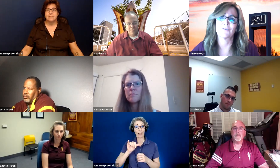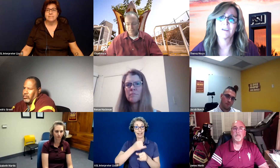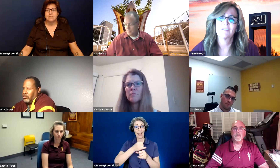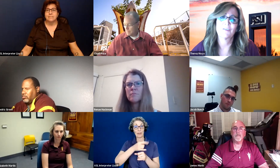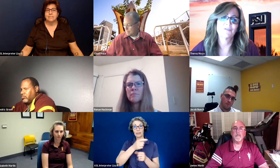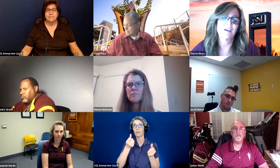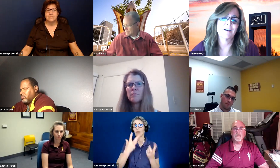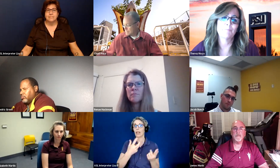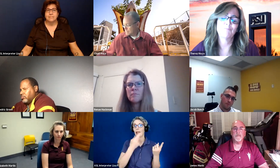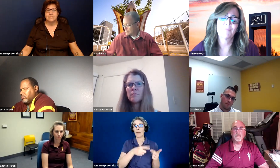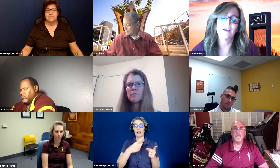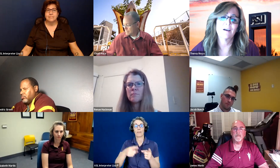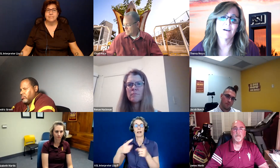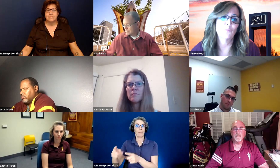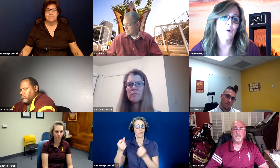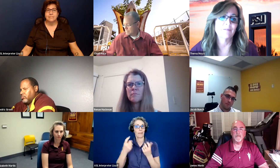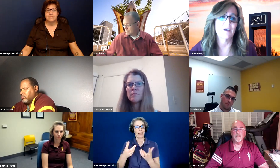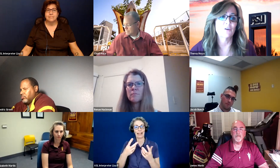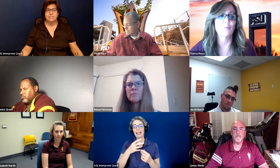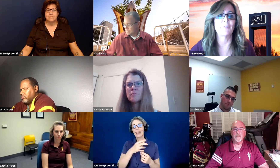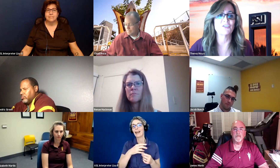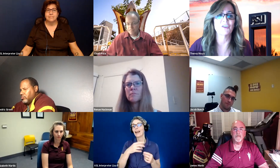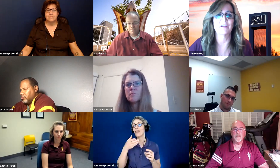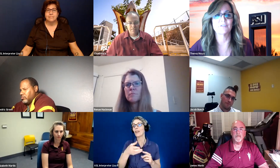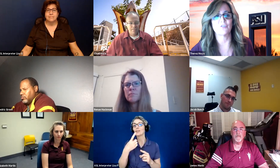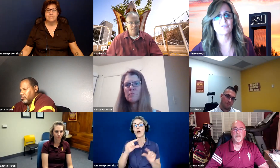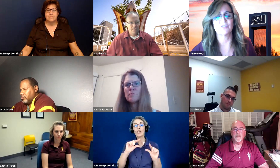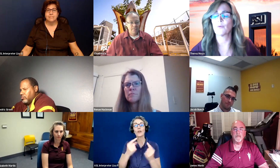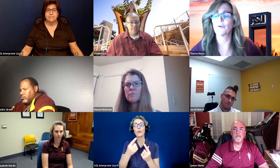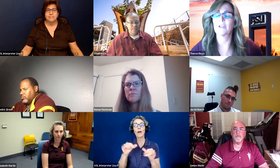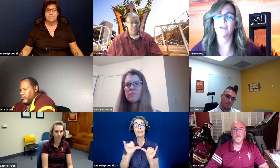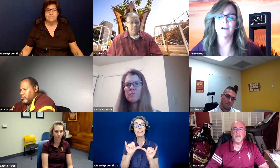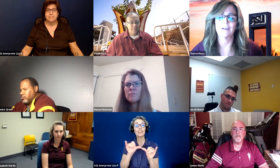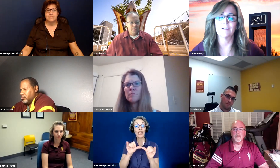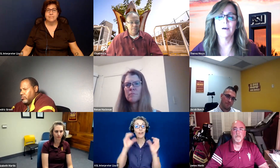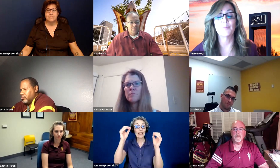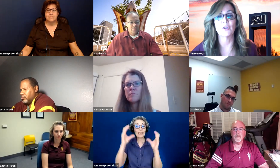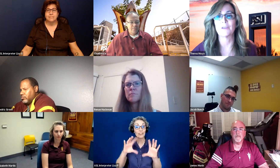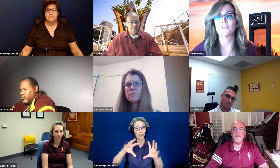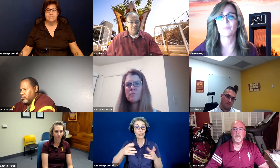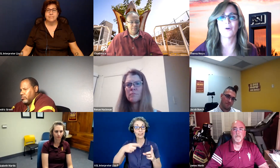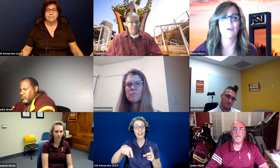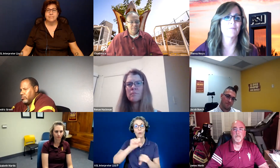There's one a group of engineering instructors are working on a peer mentoring program